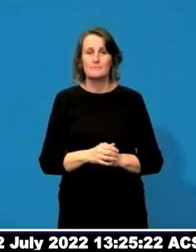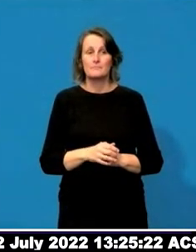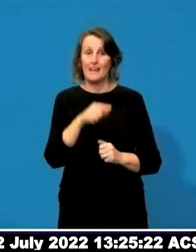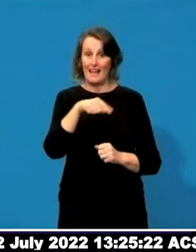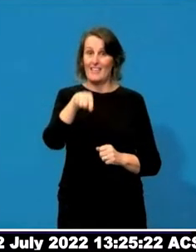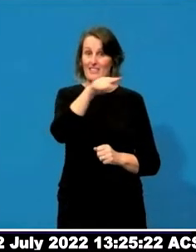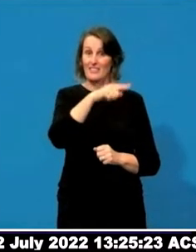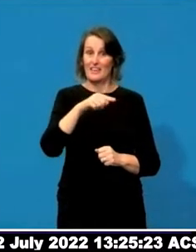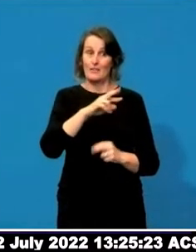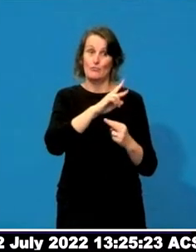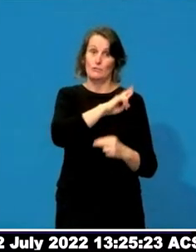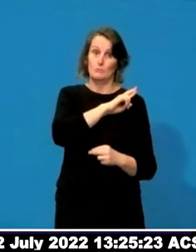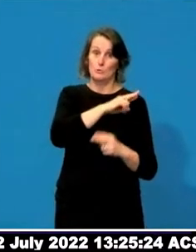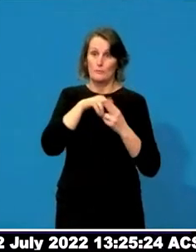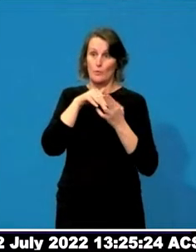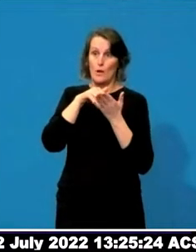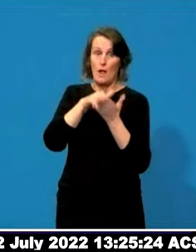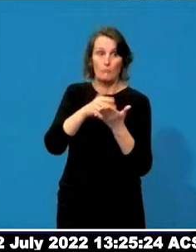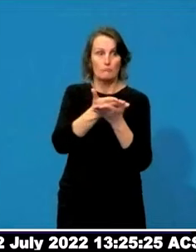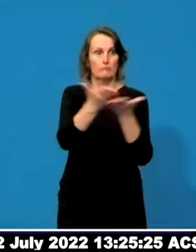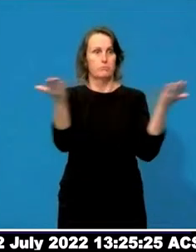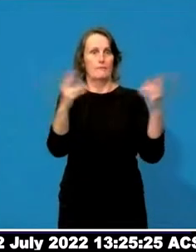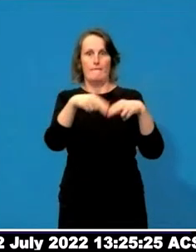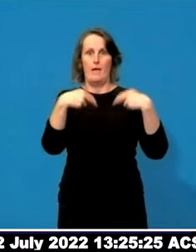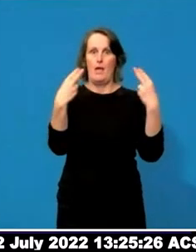the extended family, it can be very difficult for people